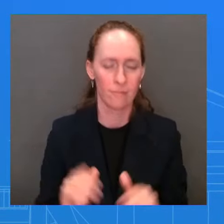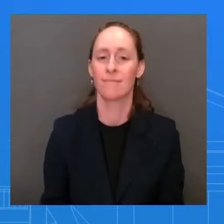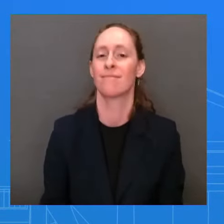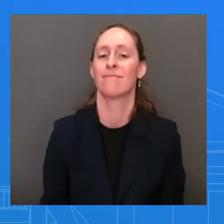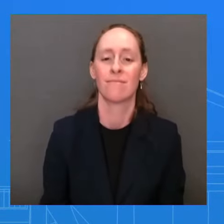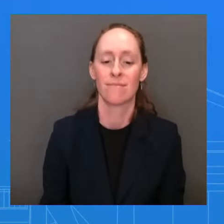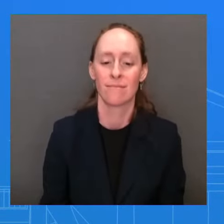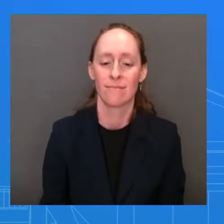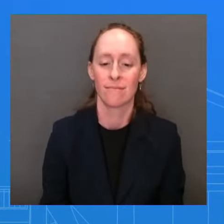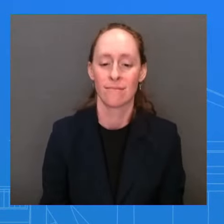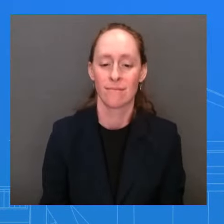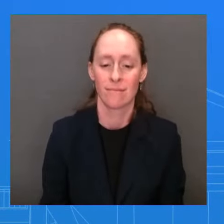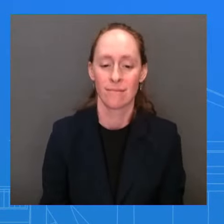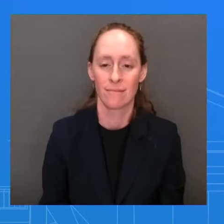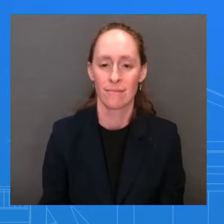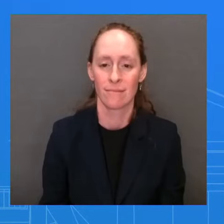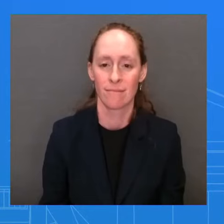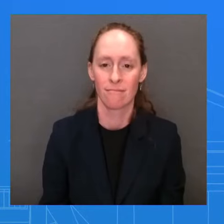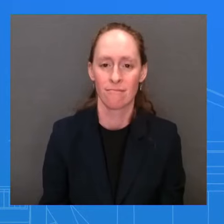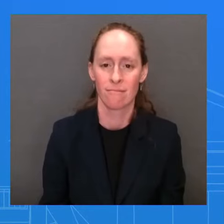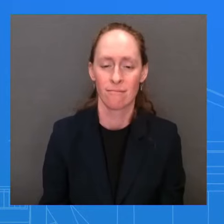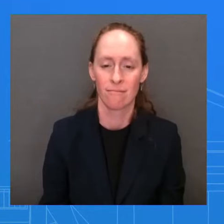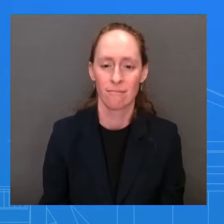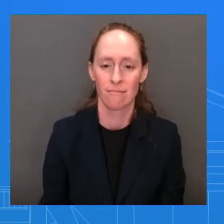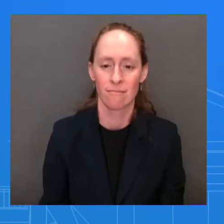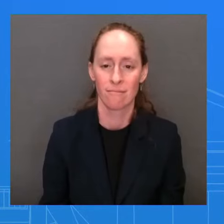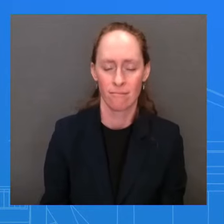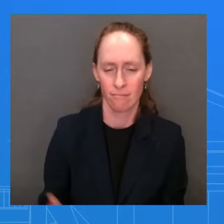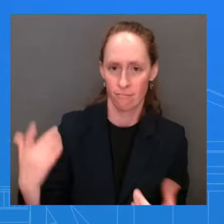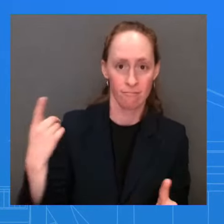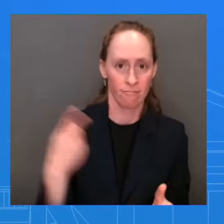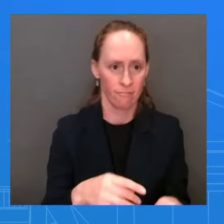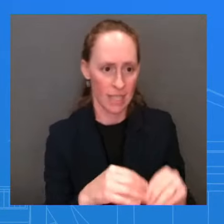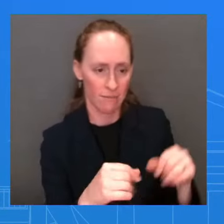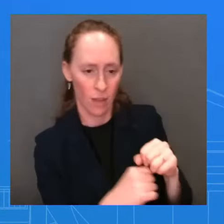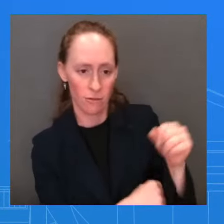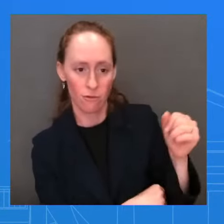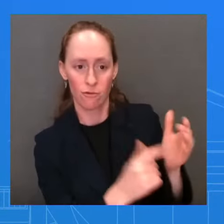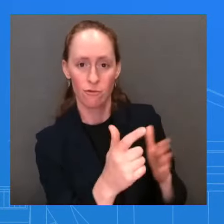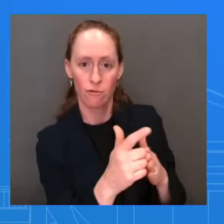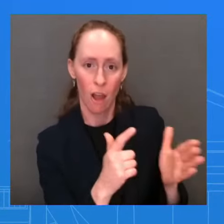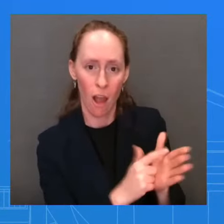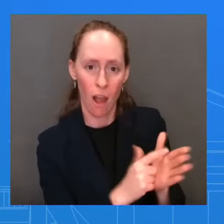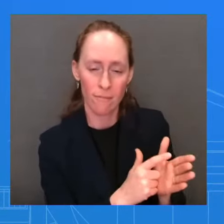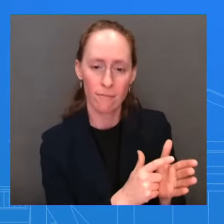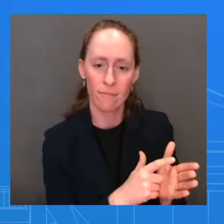at the bipartisan infrastructure legislation, you look at the Infla- -- Inflation Reduction Act, you look at the CHIPS and Science Act,